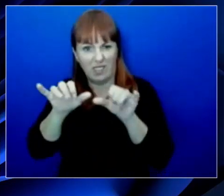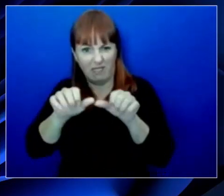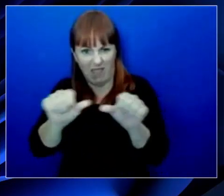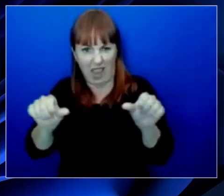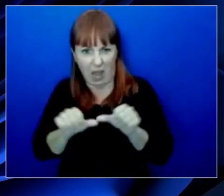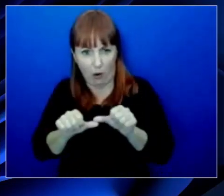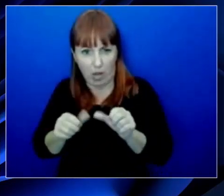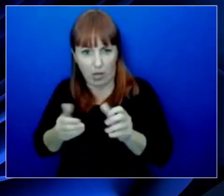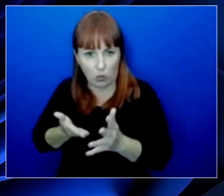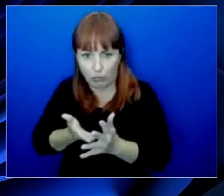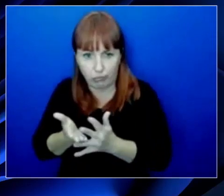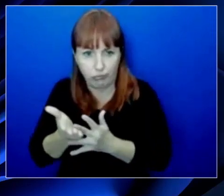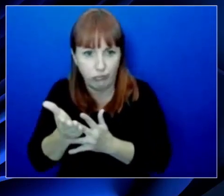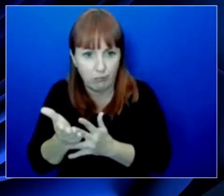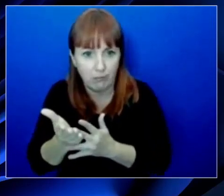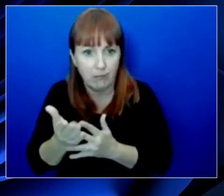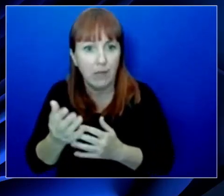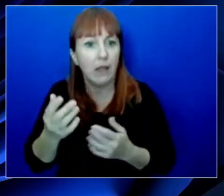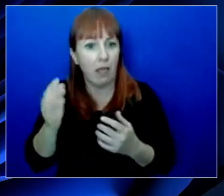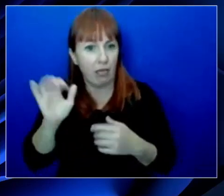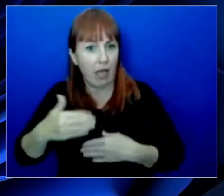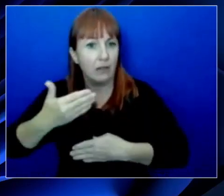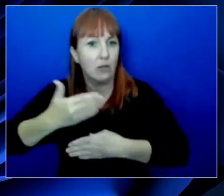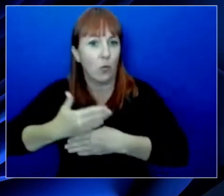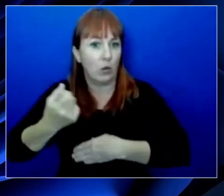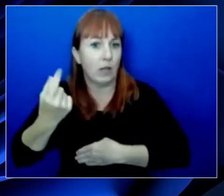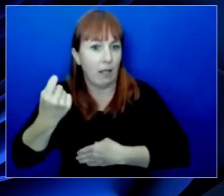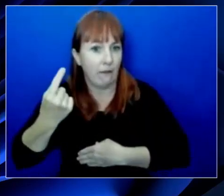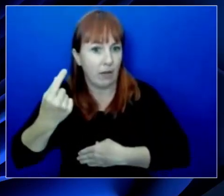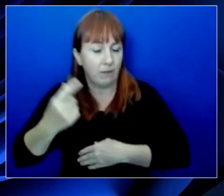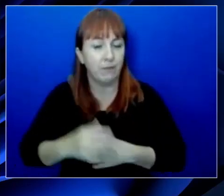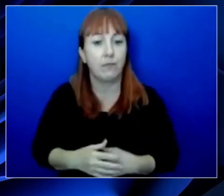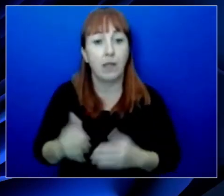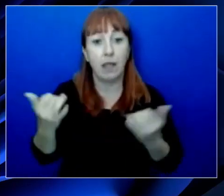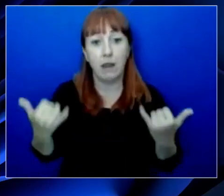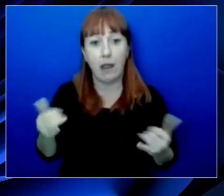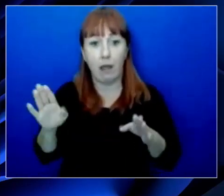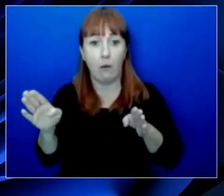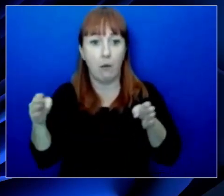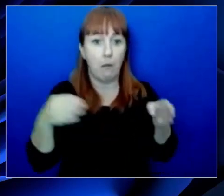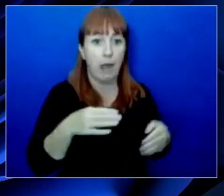that's the way that works in Windows 11. Let's go back to the notification area here.